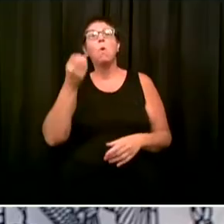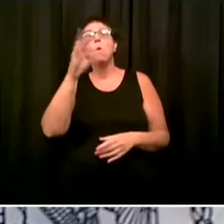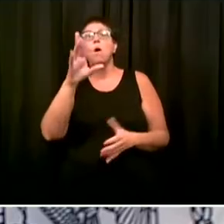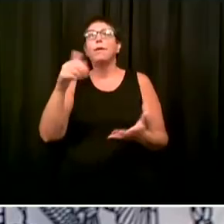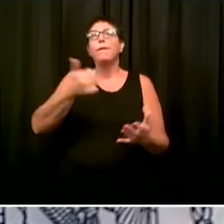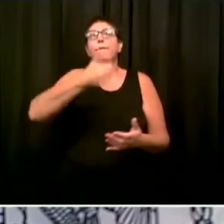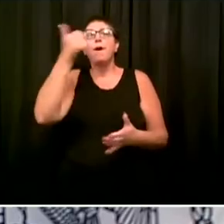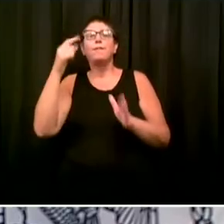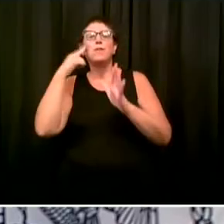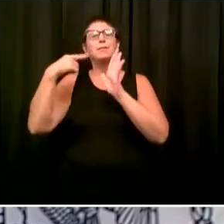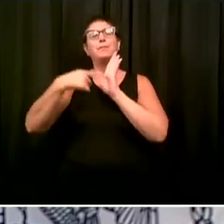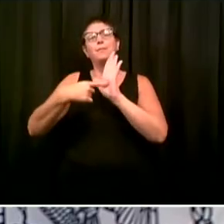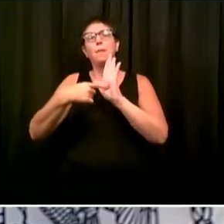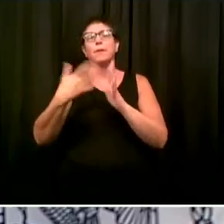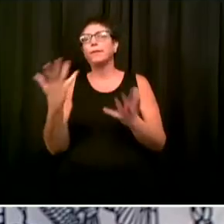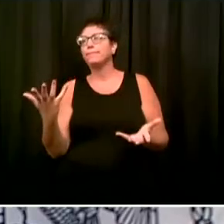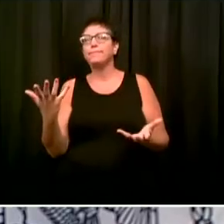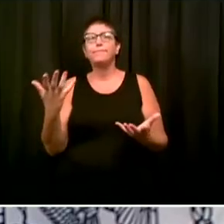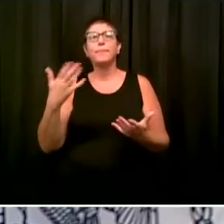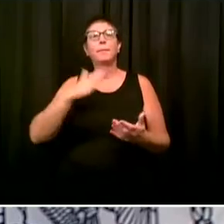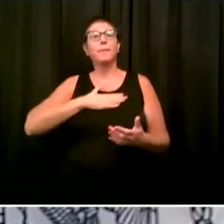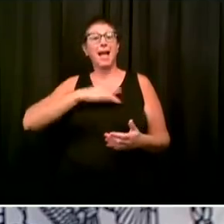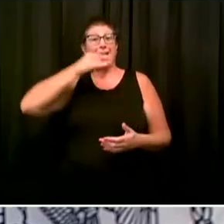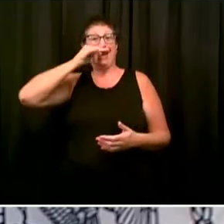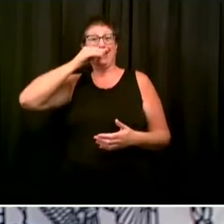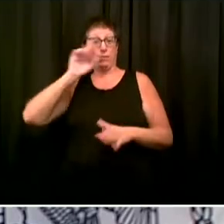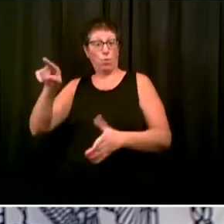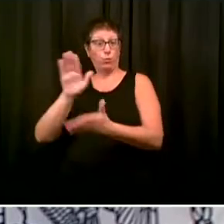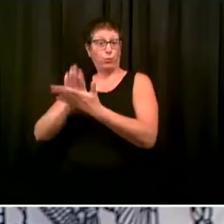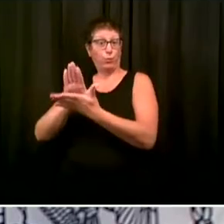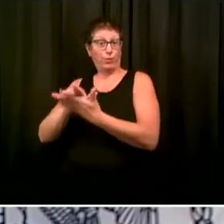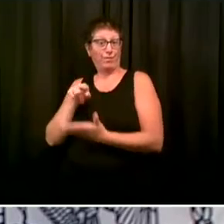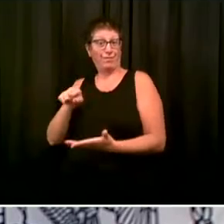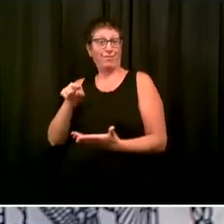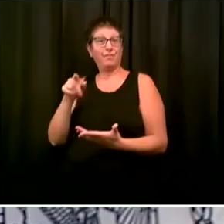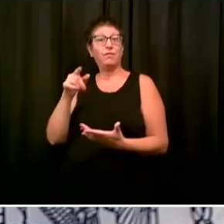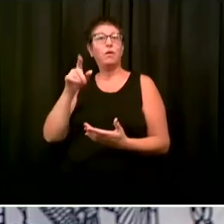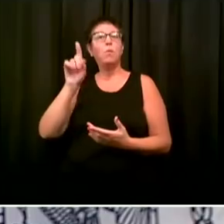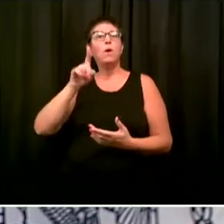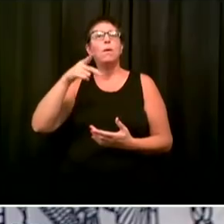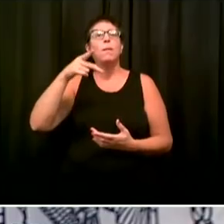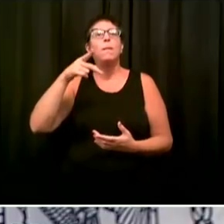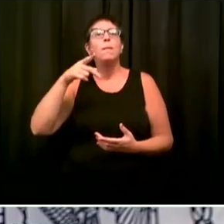STREET, A STREET ADJOINING, I